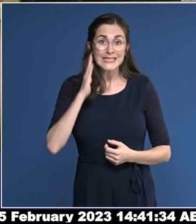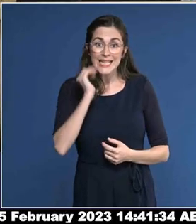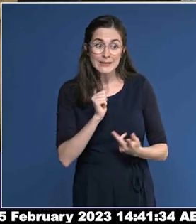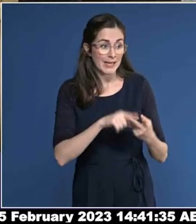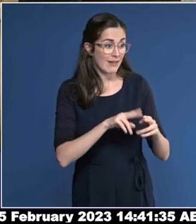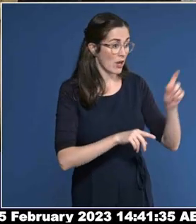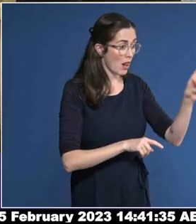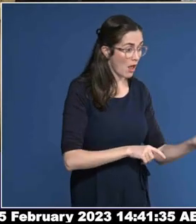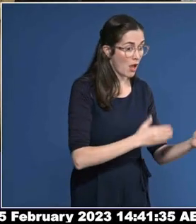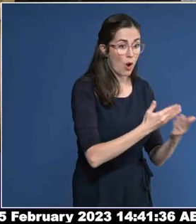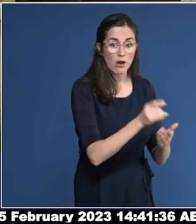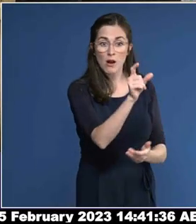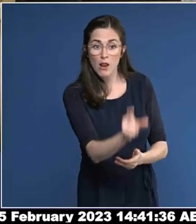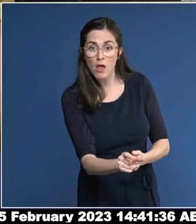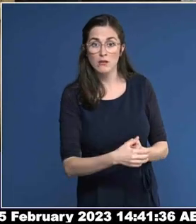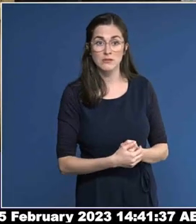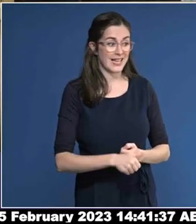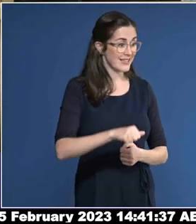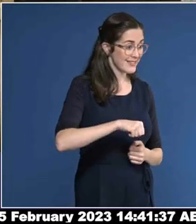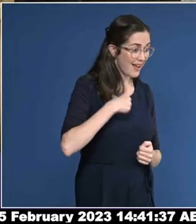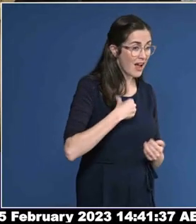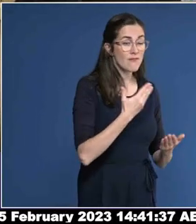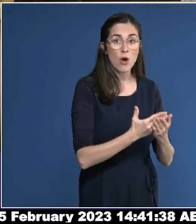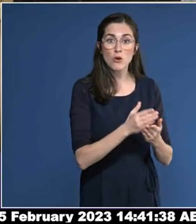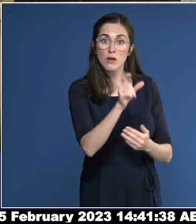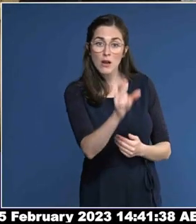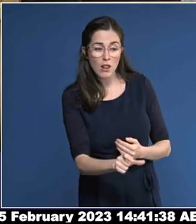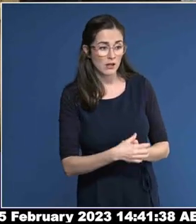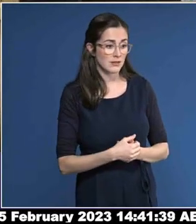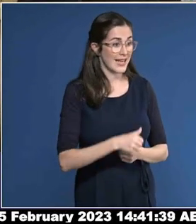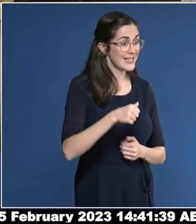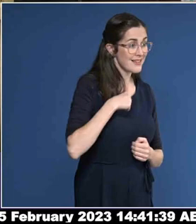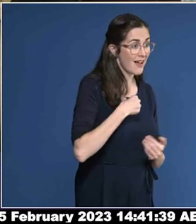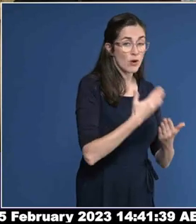Obviously if it was a staff member towards a staff member, absolutely there's no